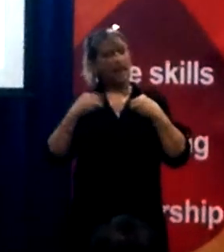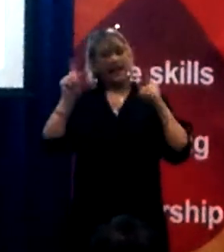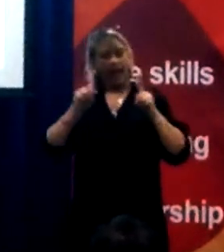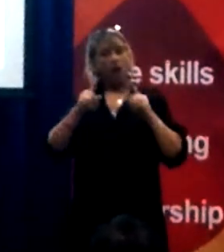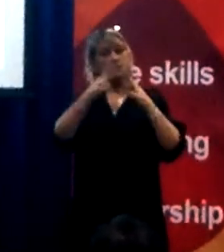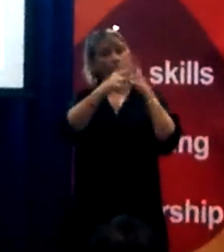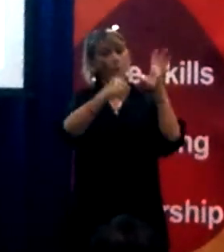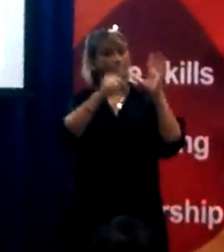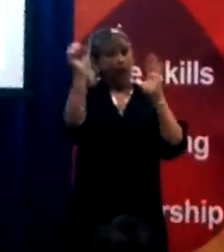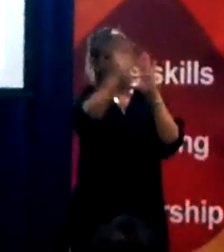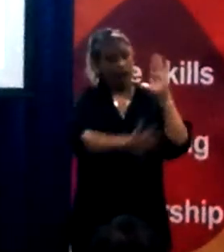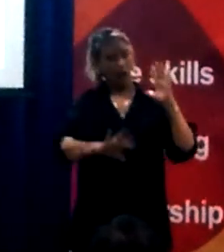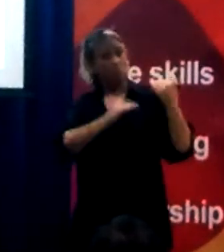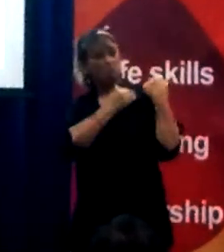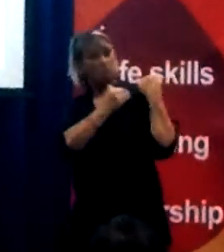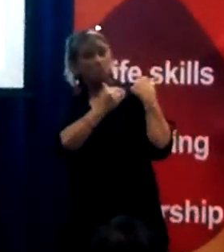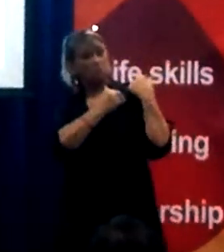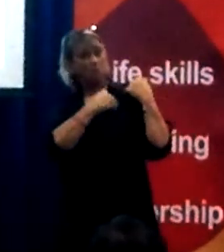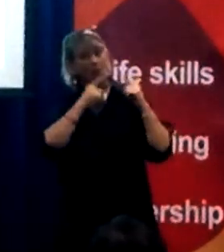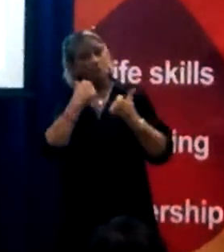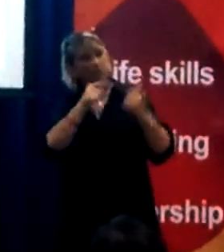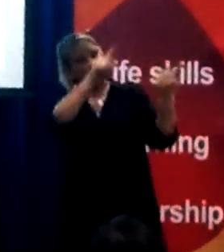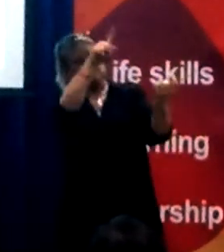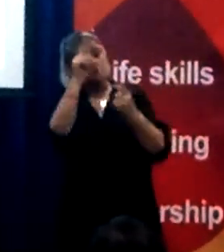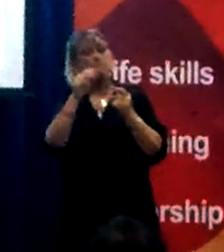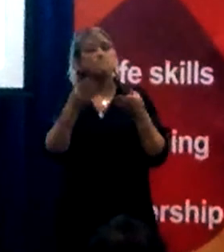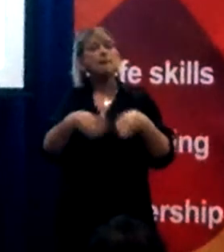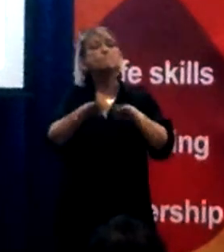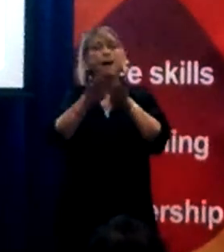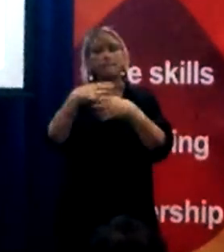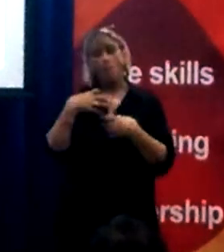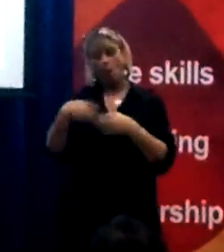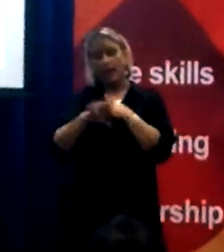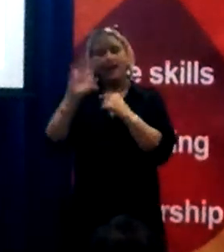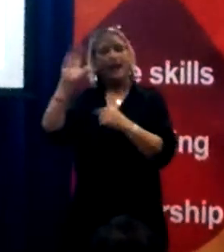We are also currently recruiting members to our executive committee, so if you know any